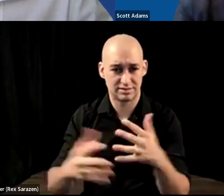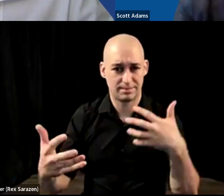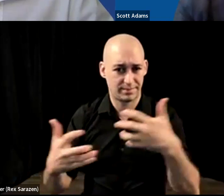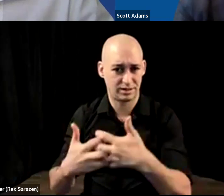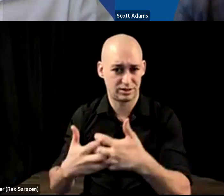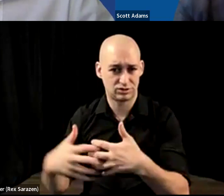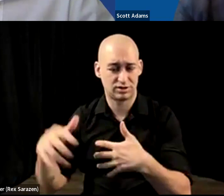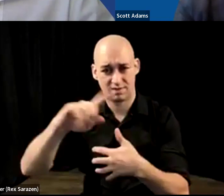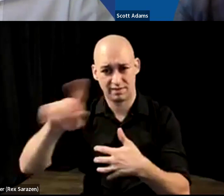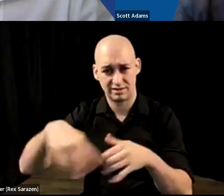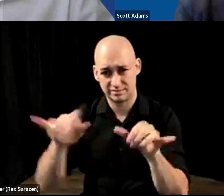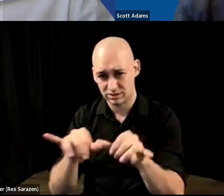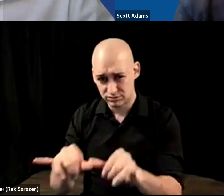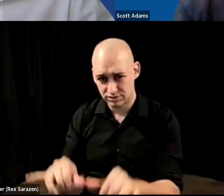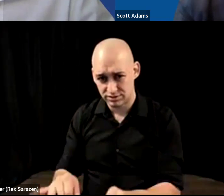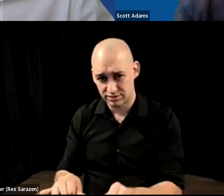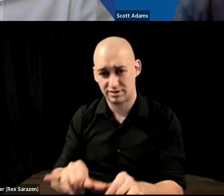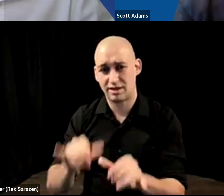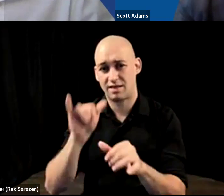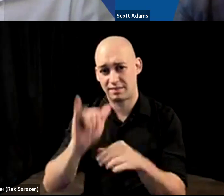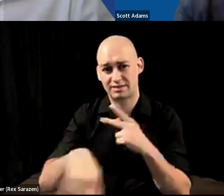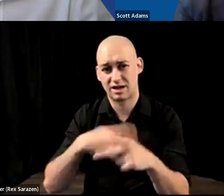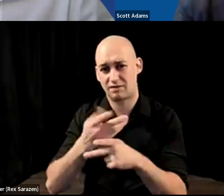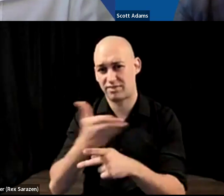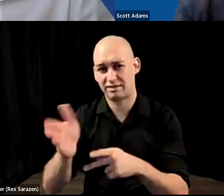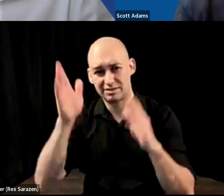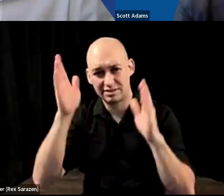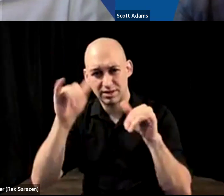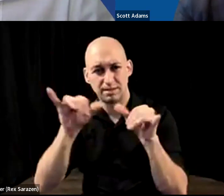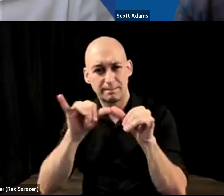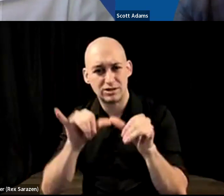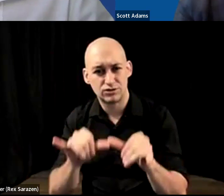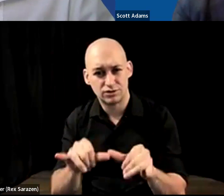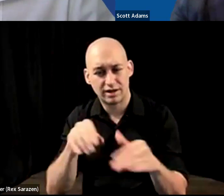those metrics? That's the types of things we'd be expected to measure through these programs.